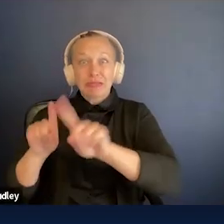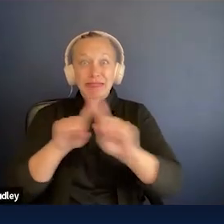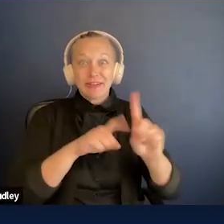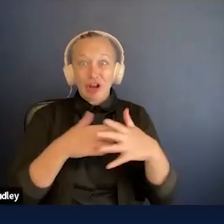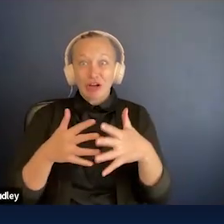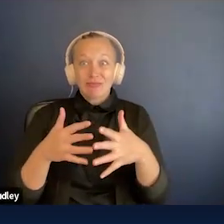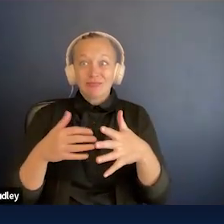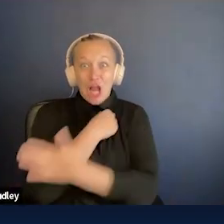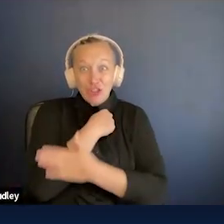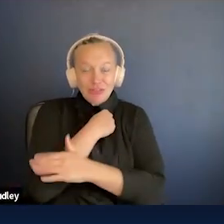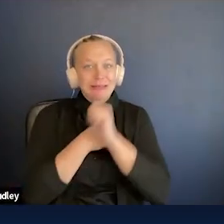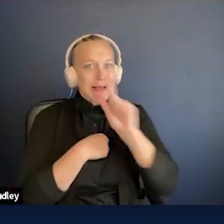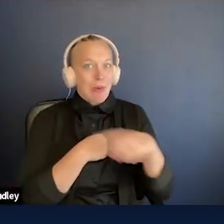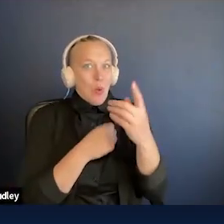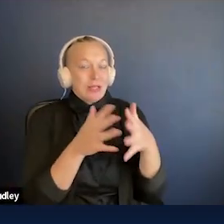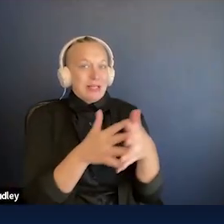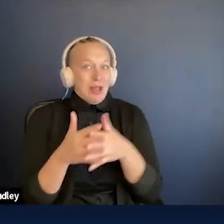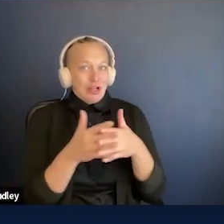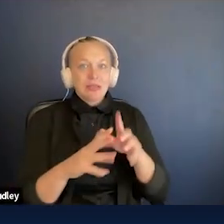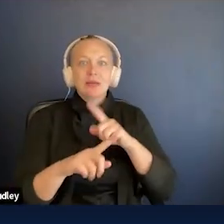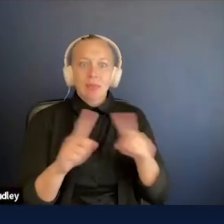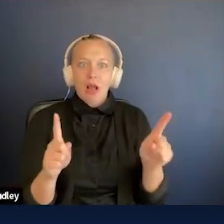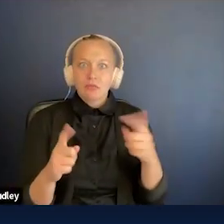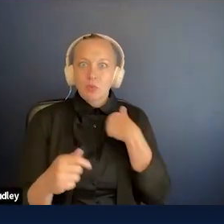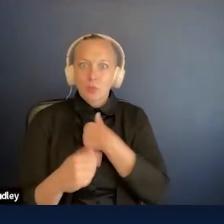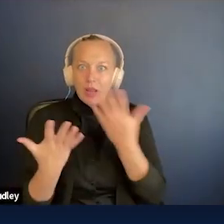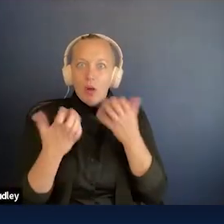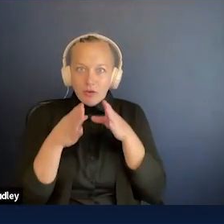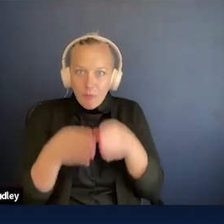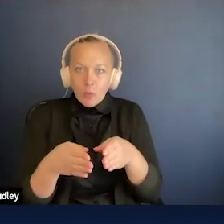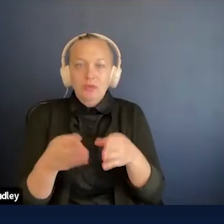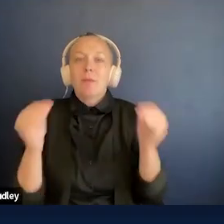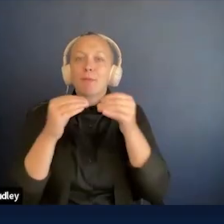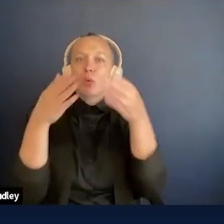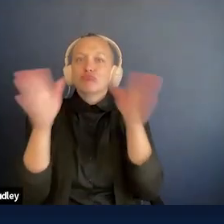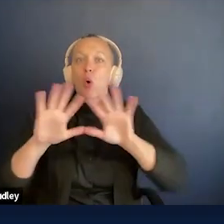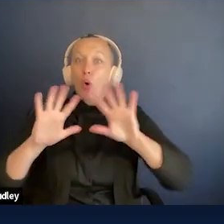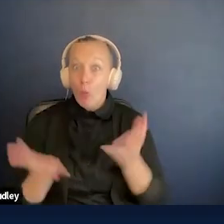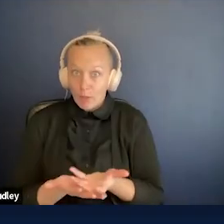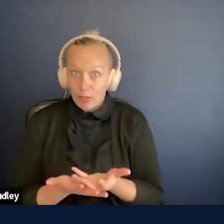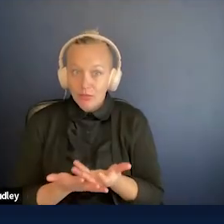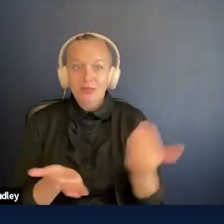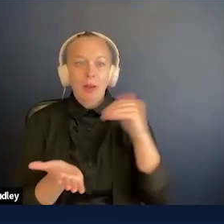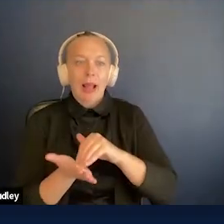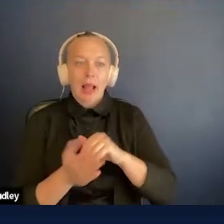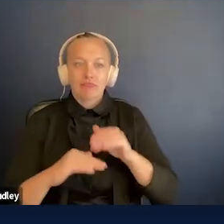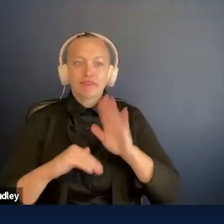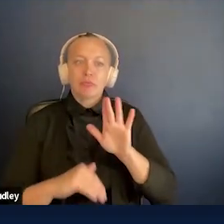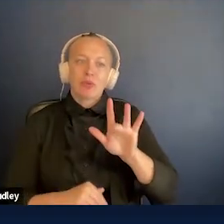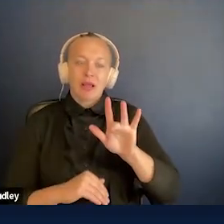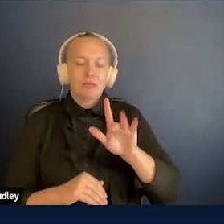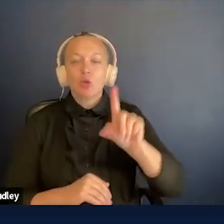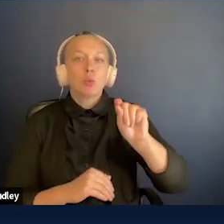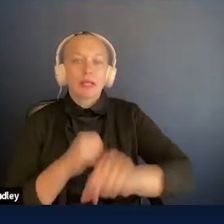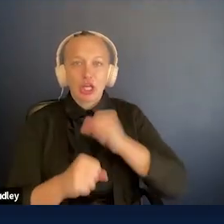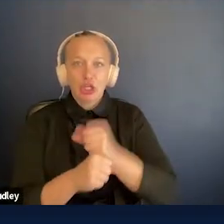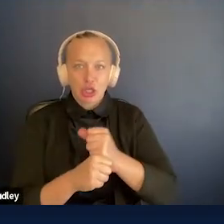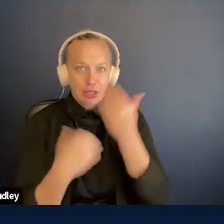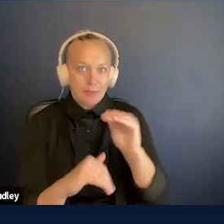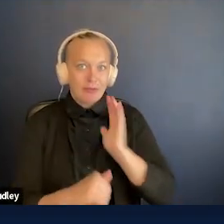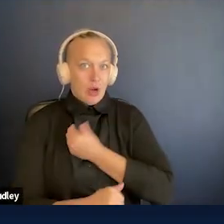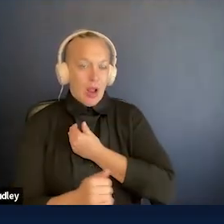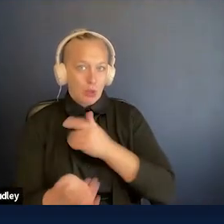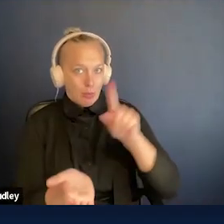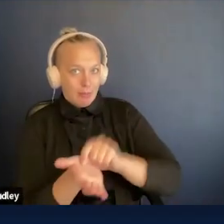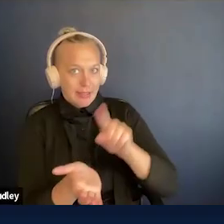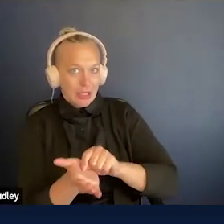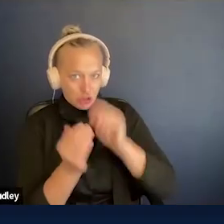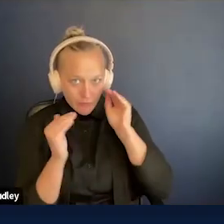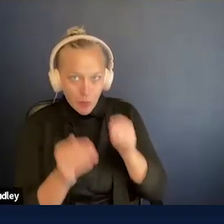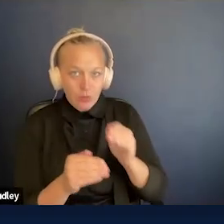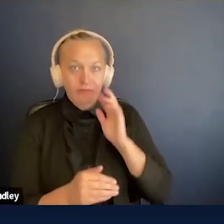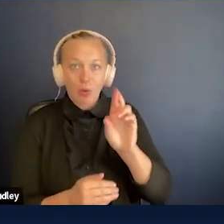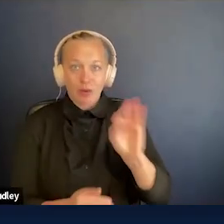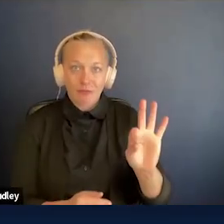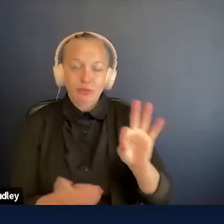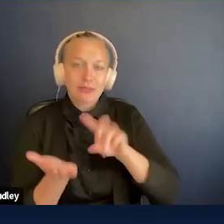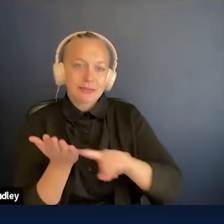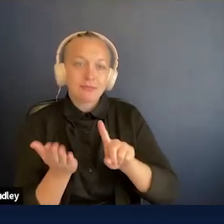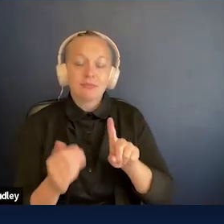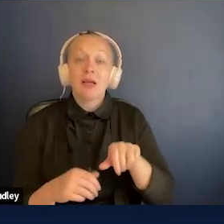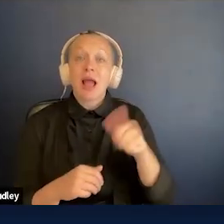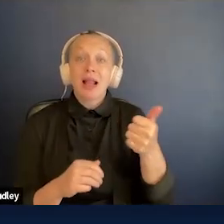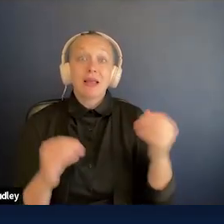And the type of studies can include anything from qualitative to… Um, reports, and the timeframe was from… 25 years. Um, or 20 years, my bad. And then include exclusion criteria was everything opposite of that.